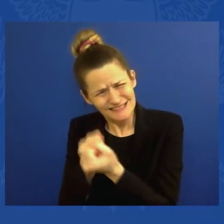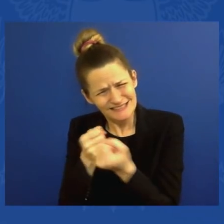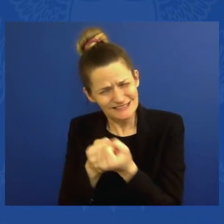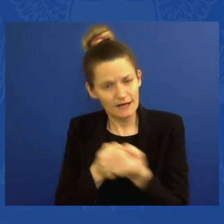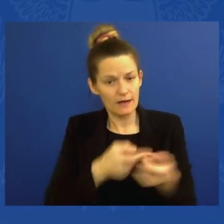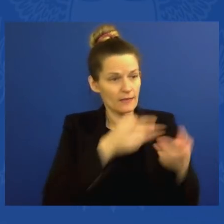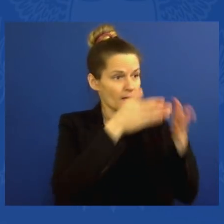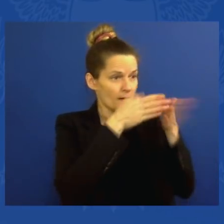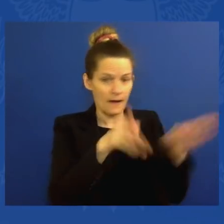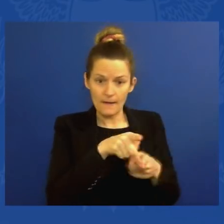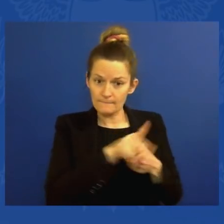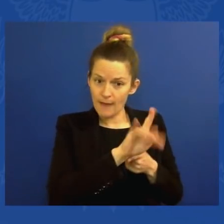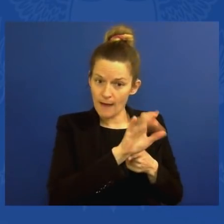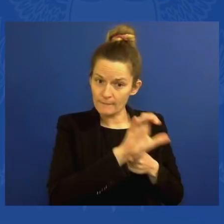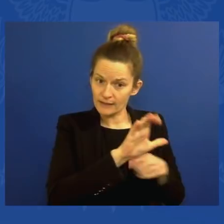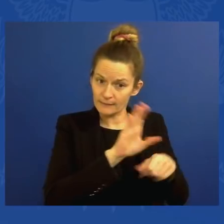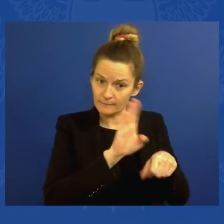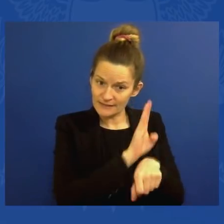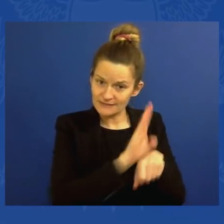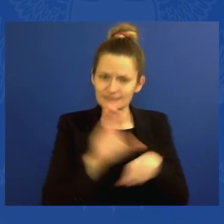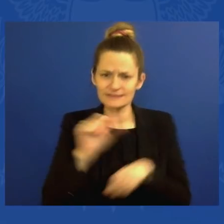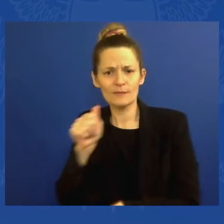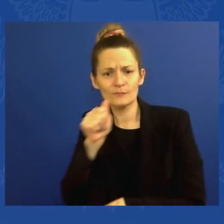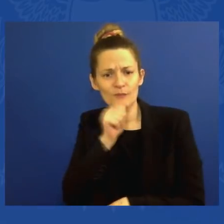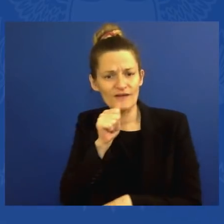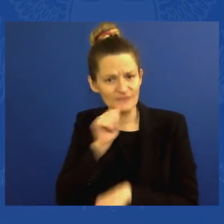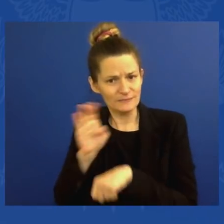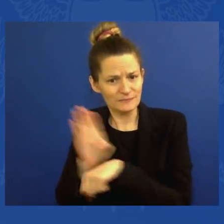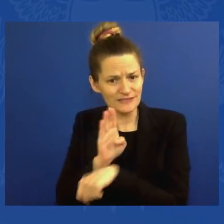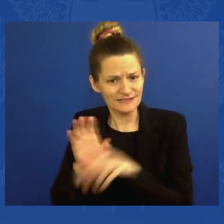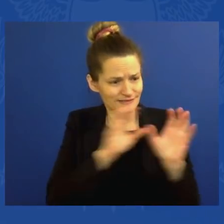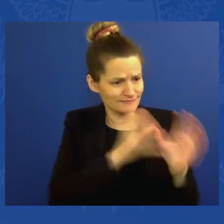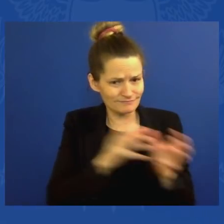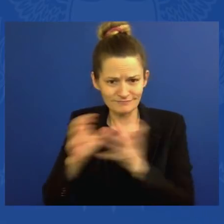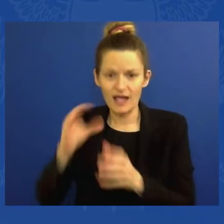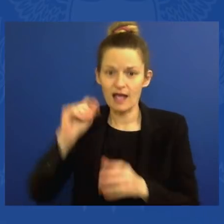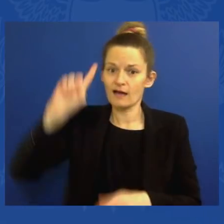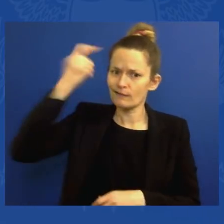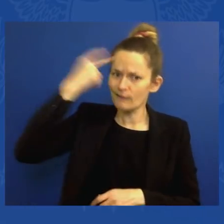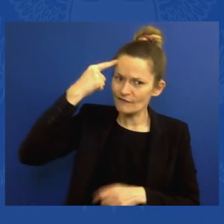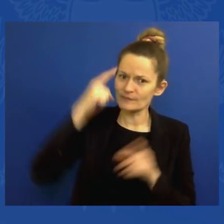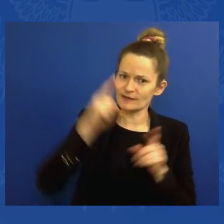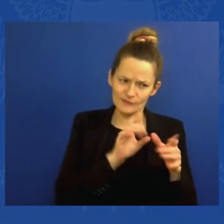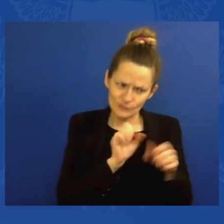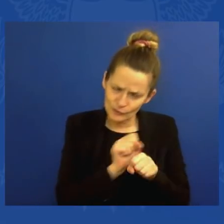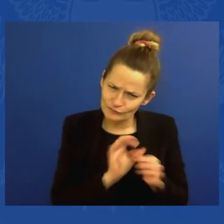And I'll say this we have some real work cut out for us when it comes to inspiring the next generation of workers